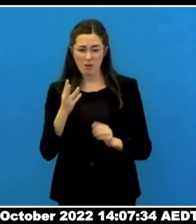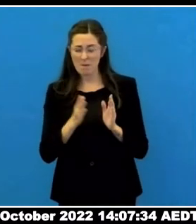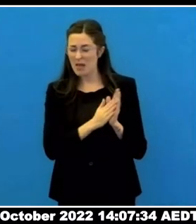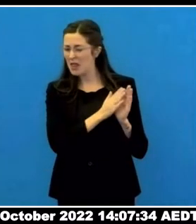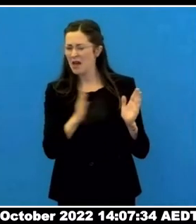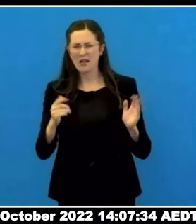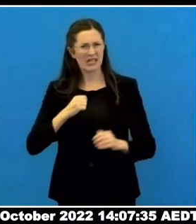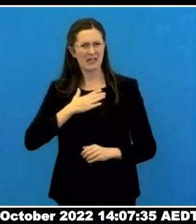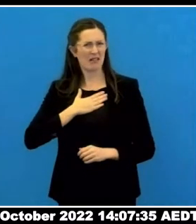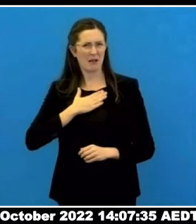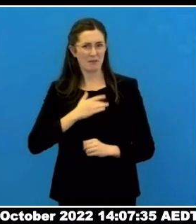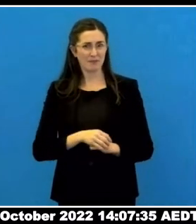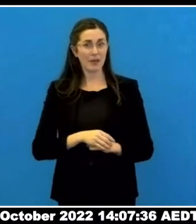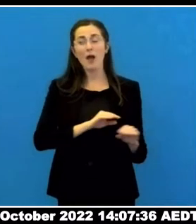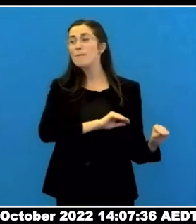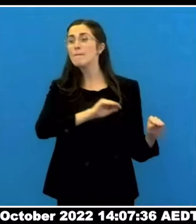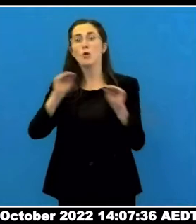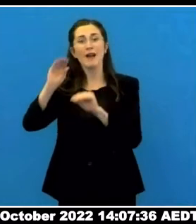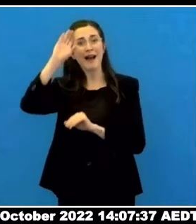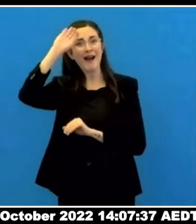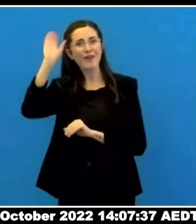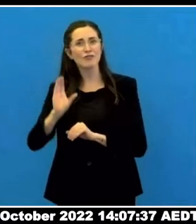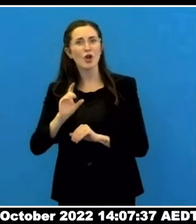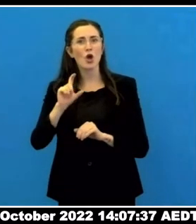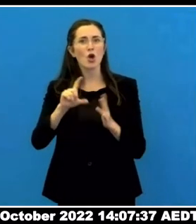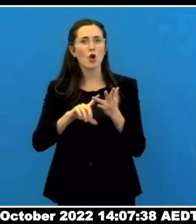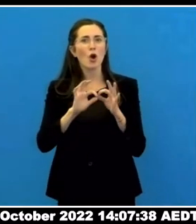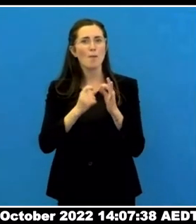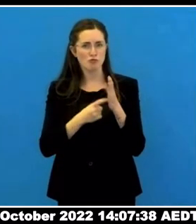I moved straight to Cobram, a small town in the Goulburn Valley,